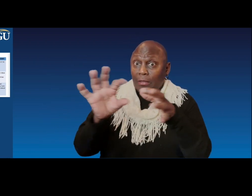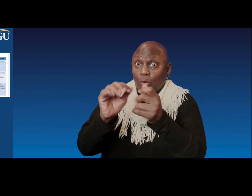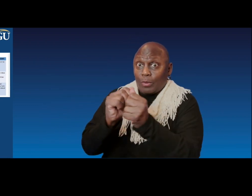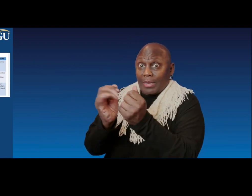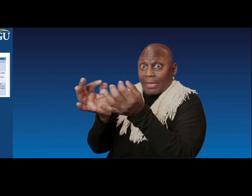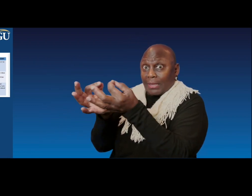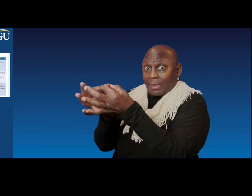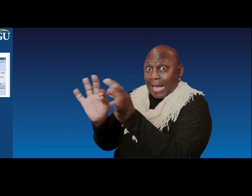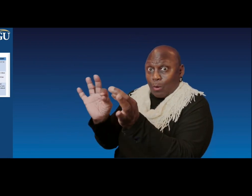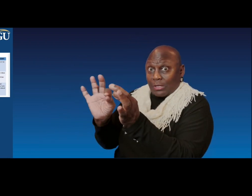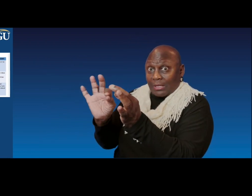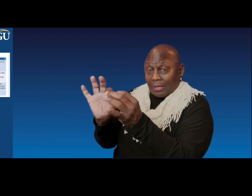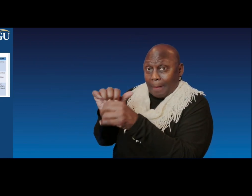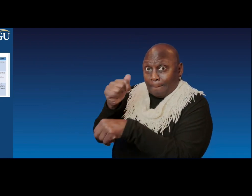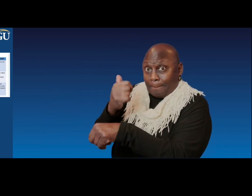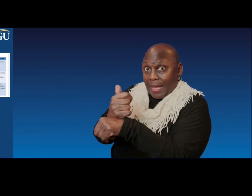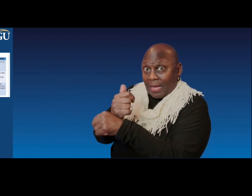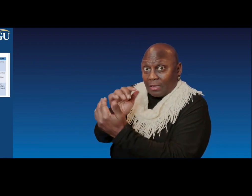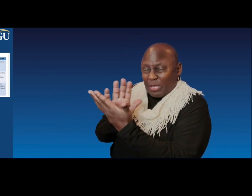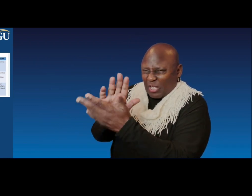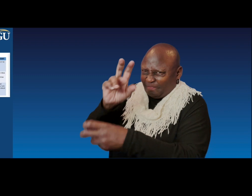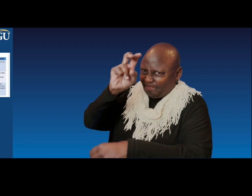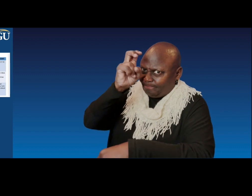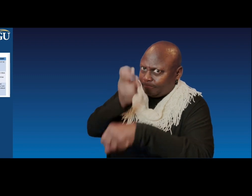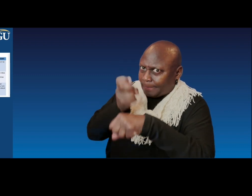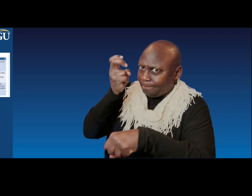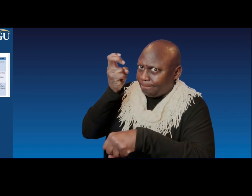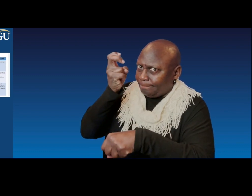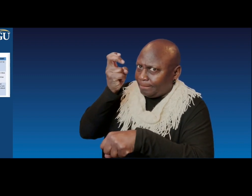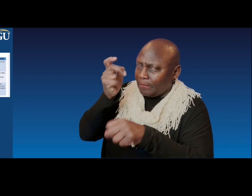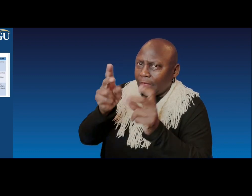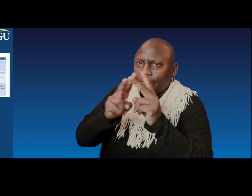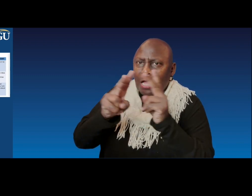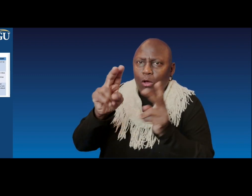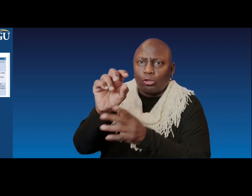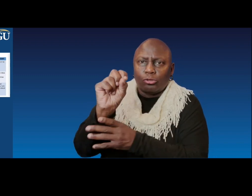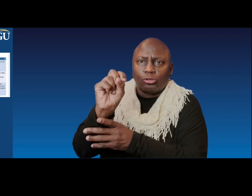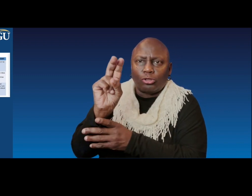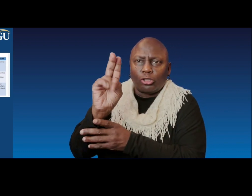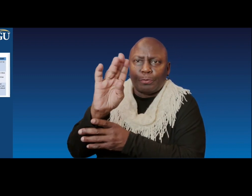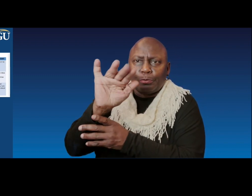Yeah. Assessment for the language based approach is really difficult.